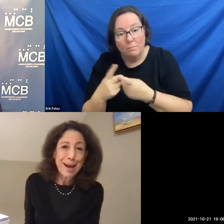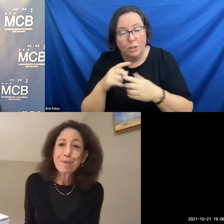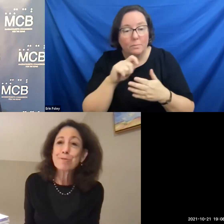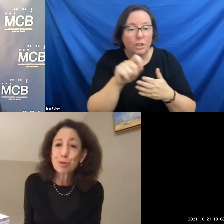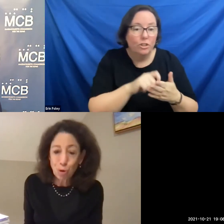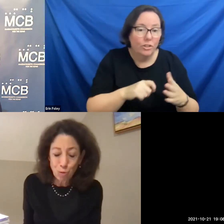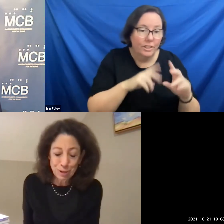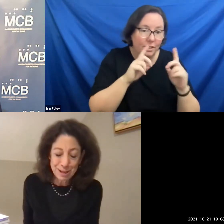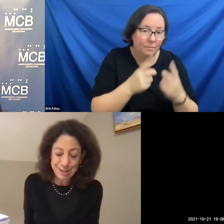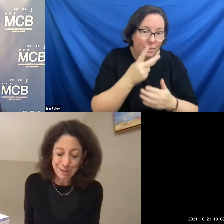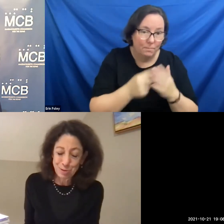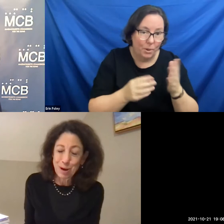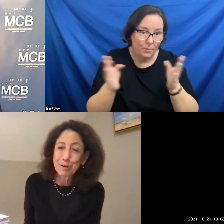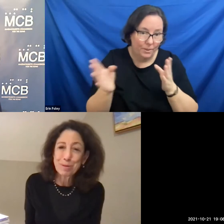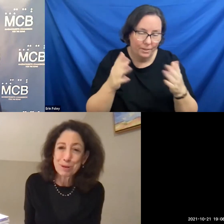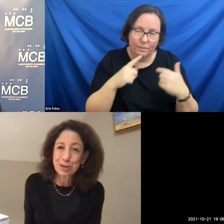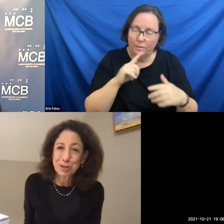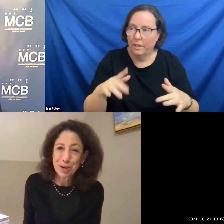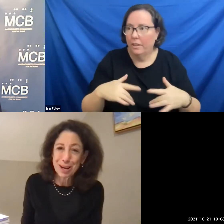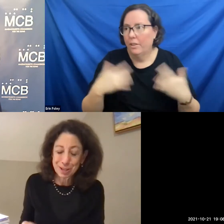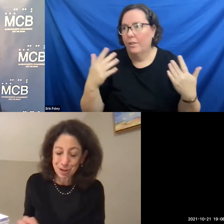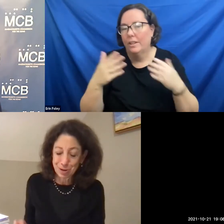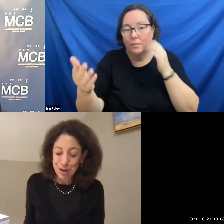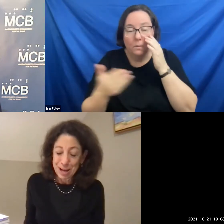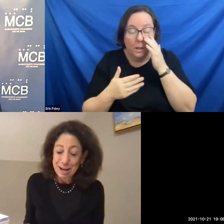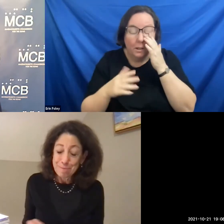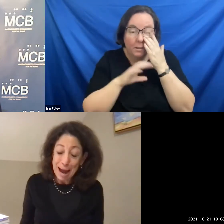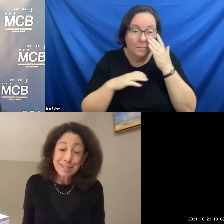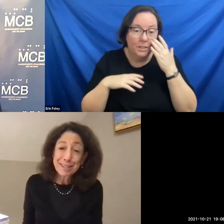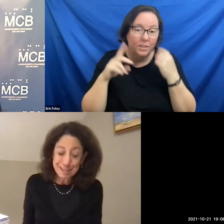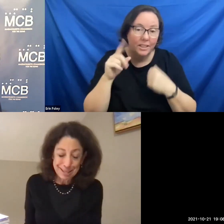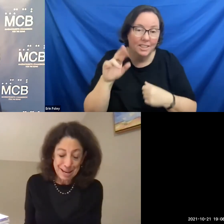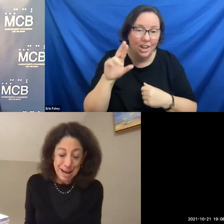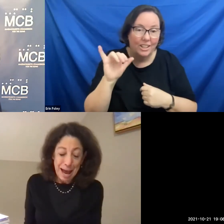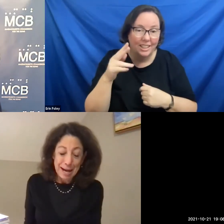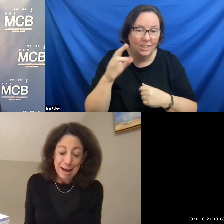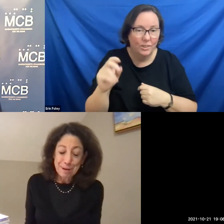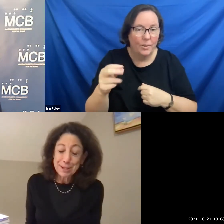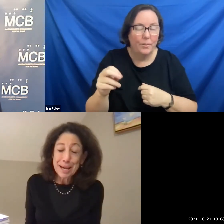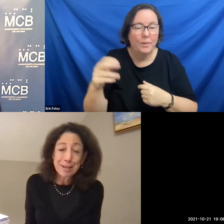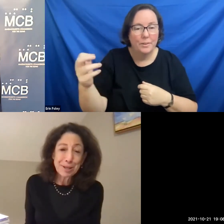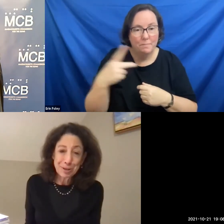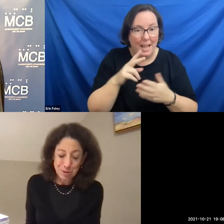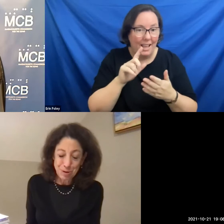I am so pleased to welcome commissioner D'Arcangelo. Back to Lesley and I am excited to learn what